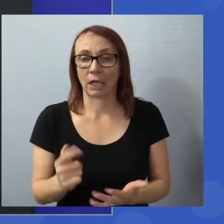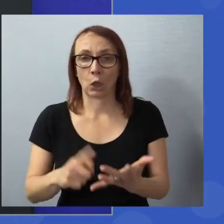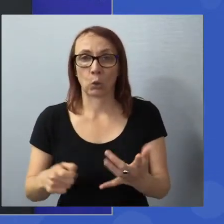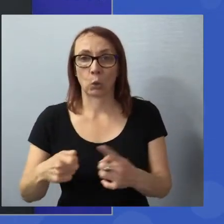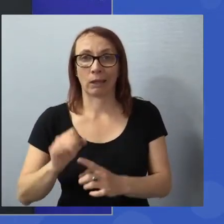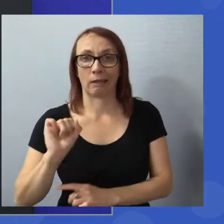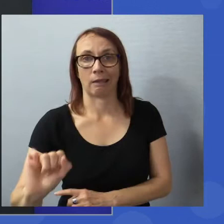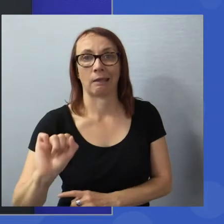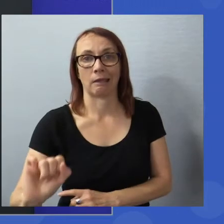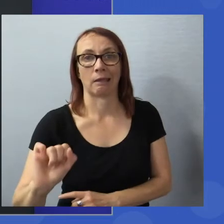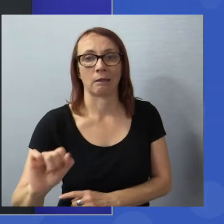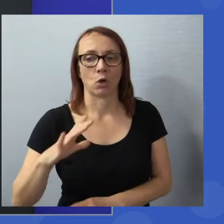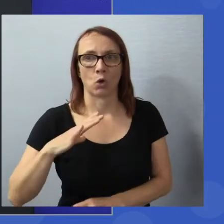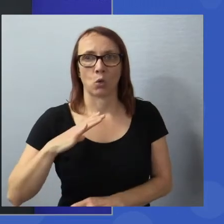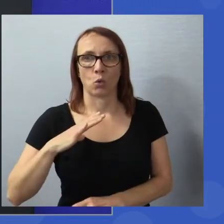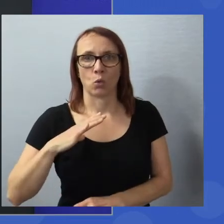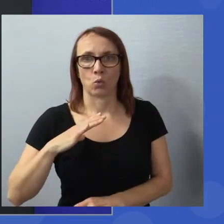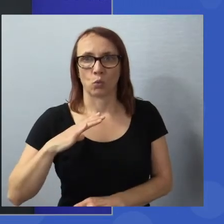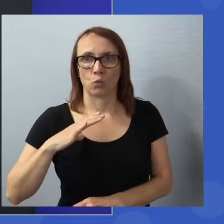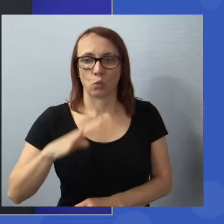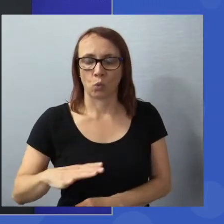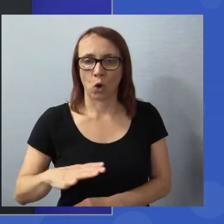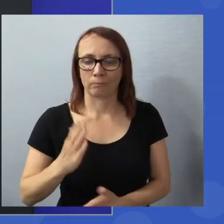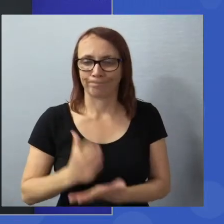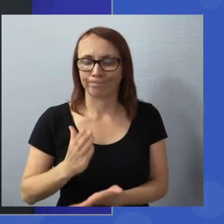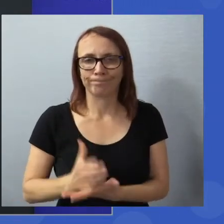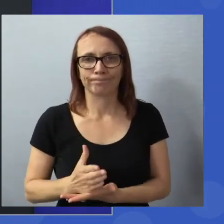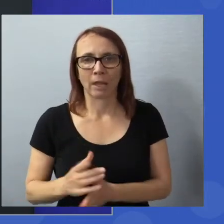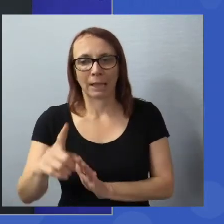weren't hard sanctions and meaningful legislative impact than the UK level is